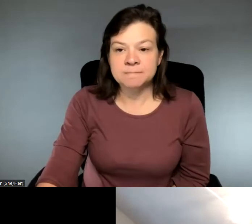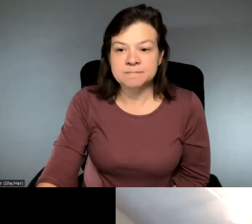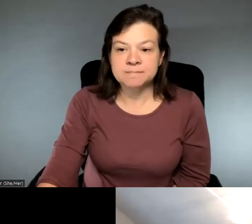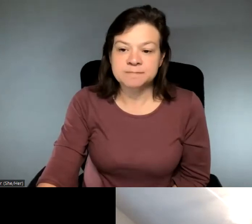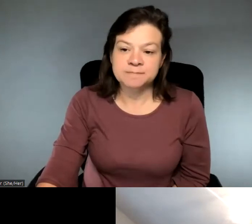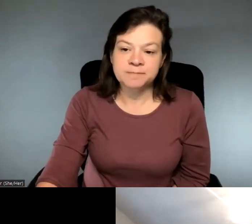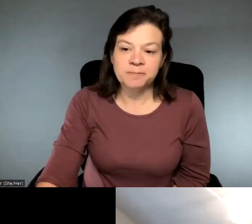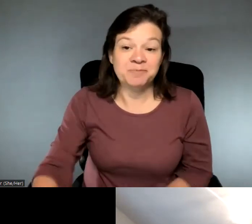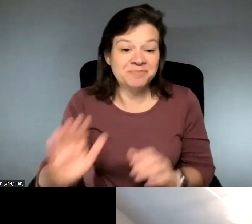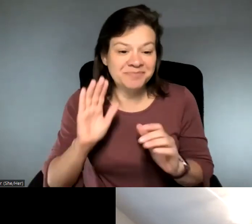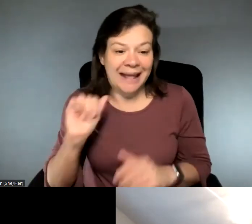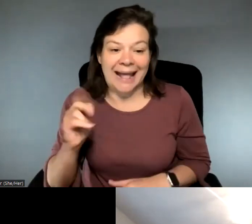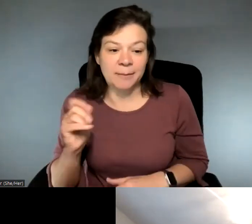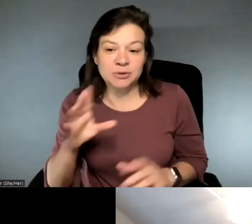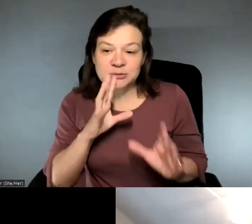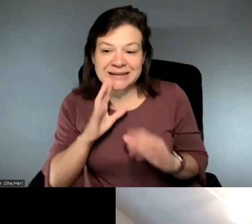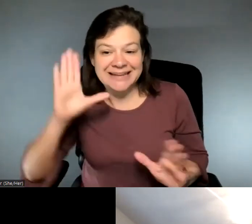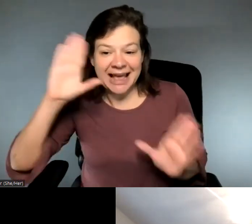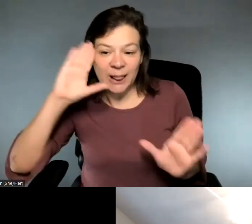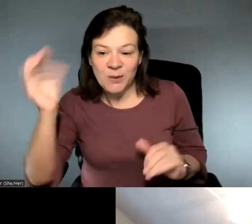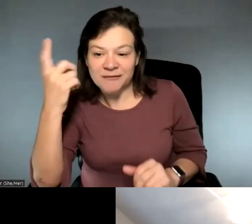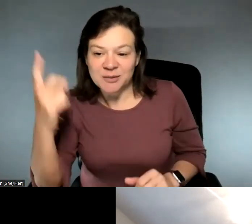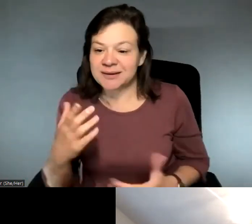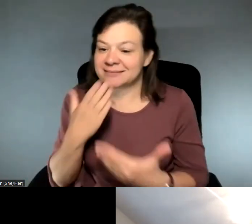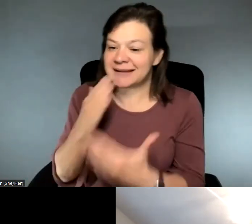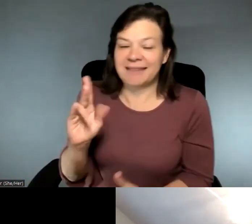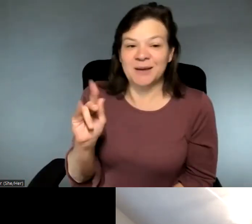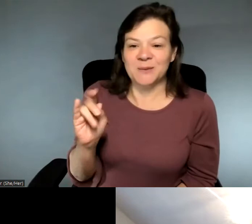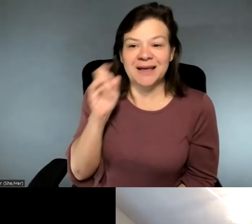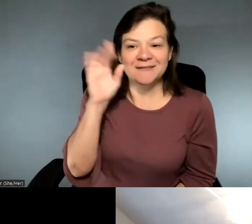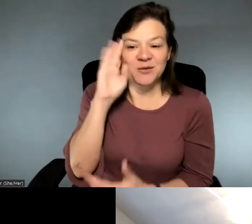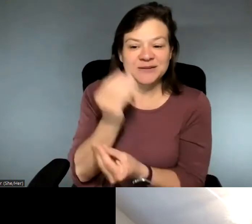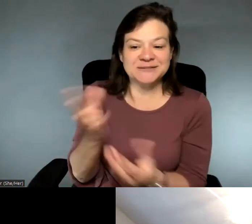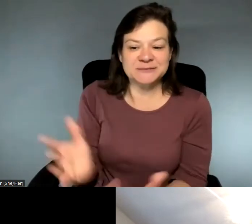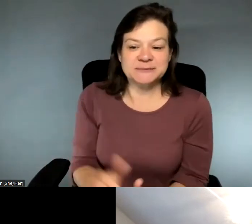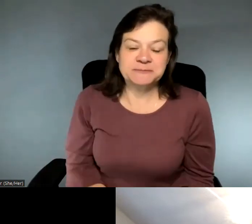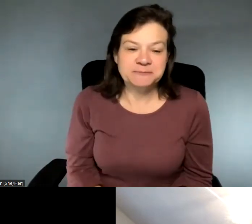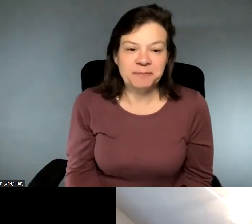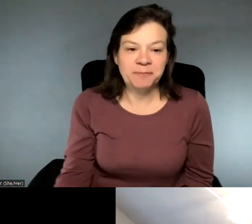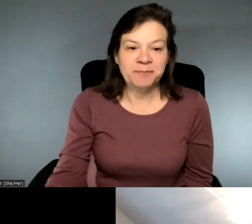Hi everyone. Thanks Kate for that introduction and overview of Zoom.